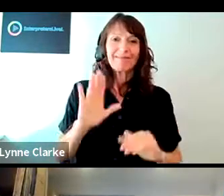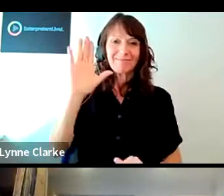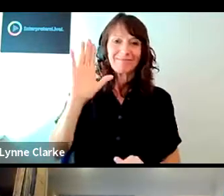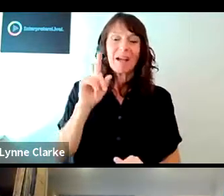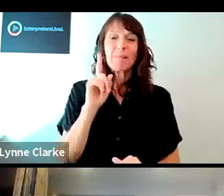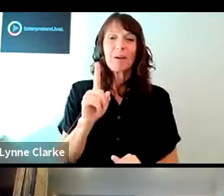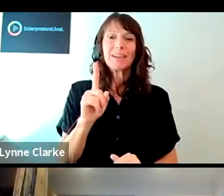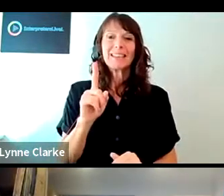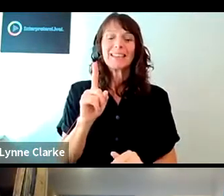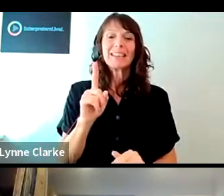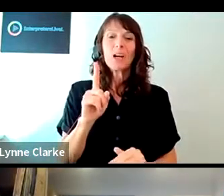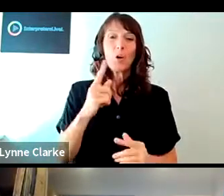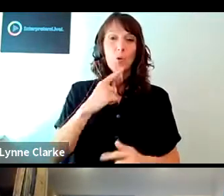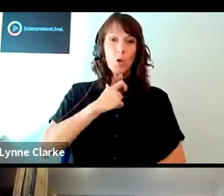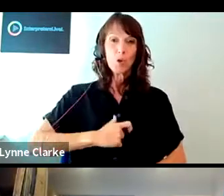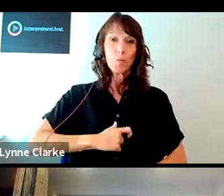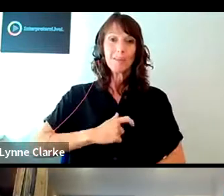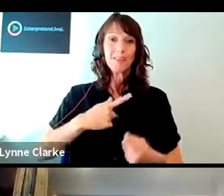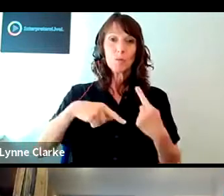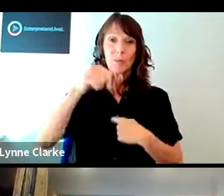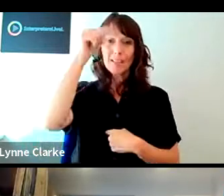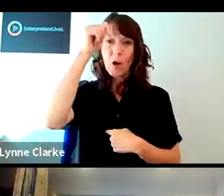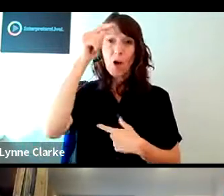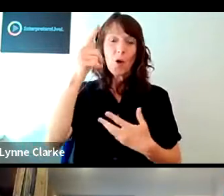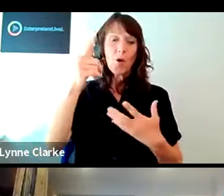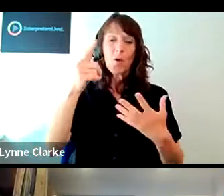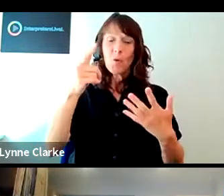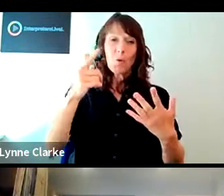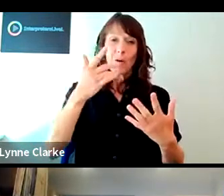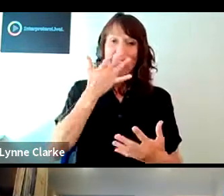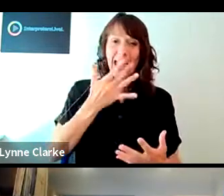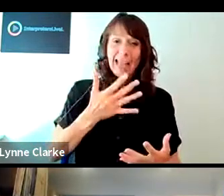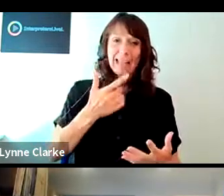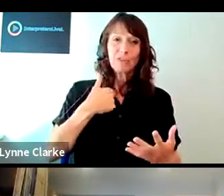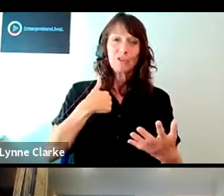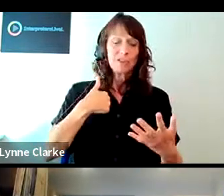because we're humans, we know that we age and as we grow older, the functionality that we had when